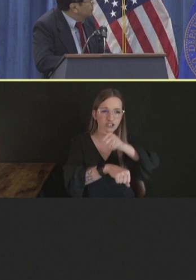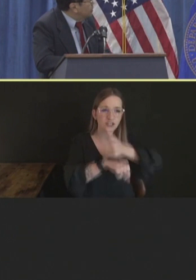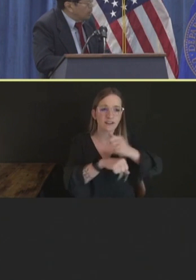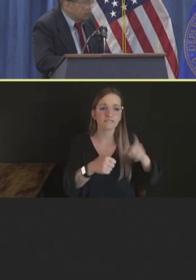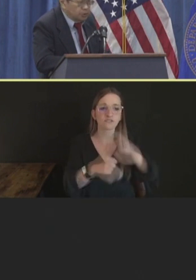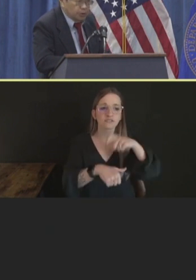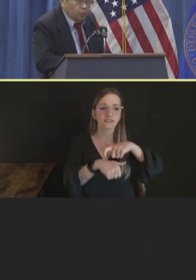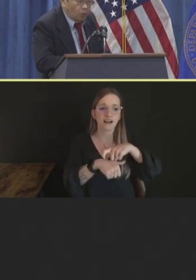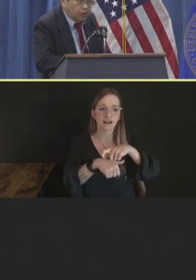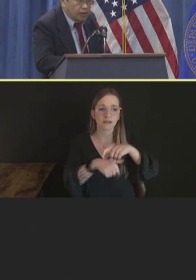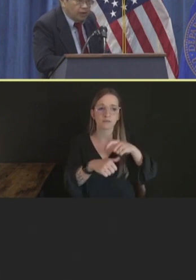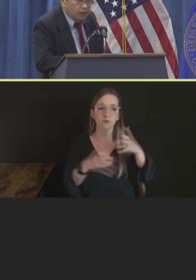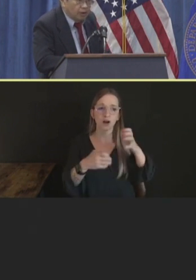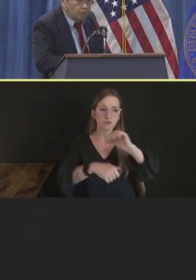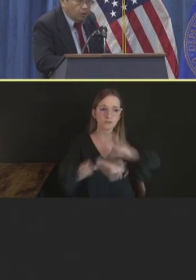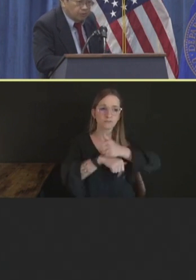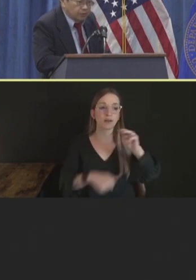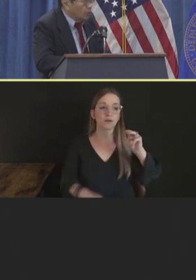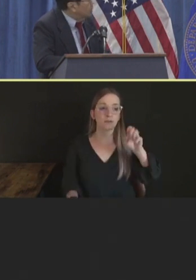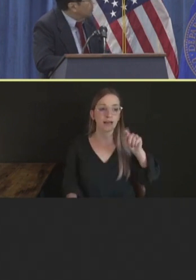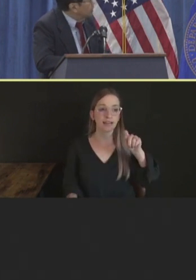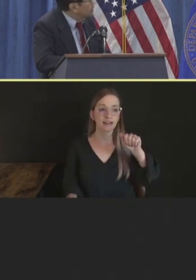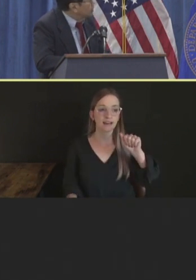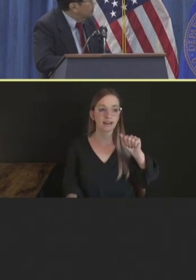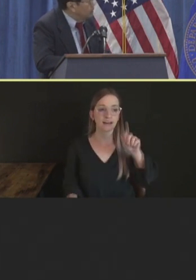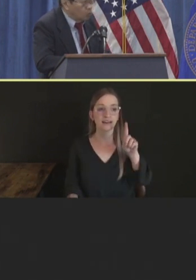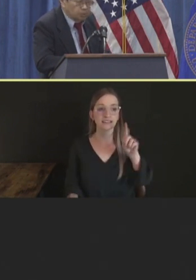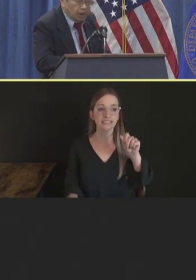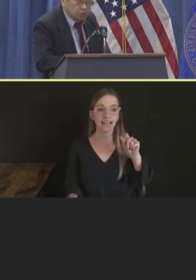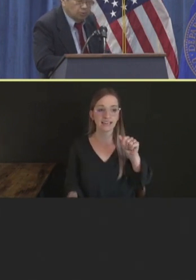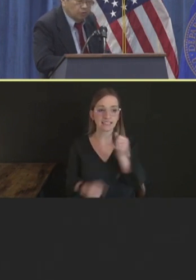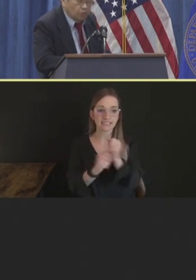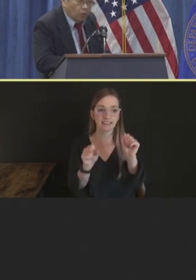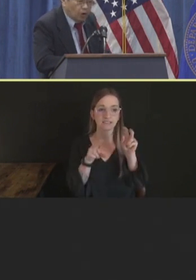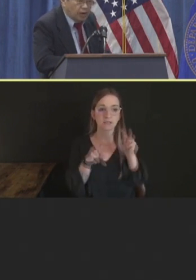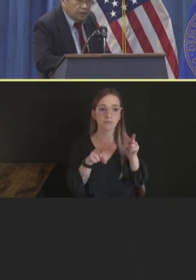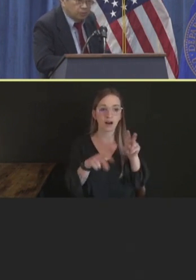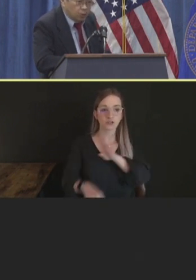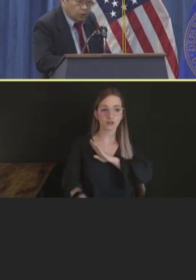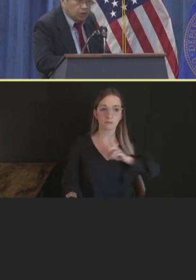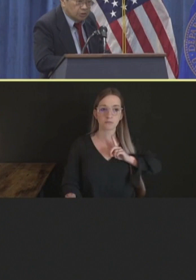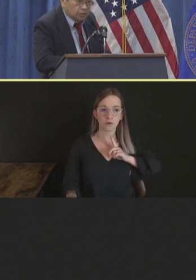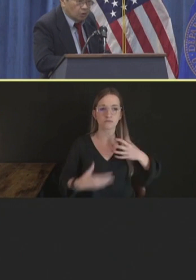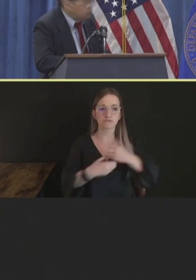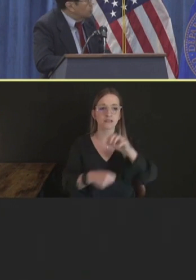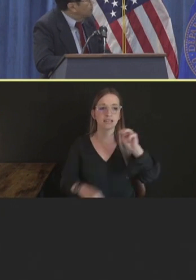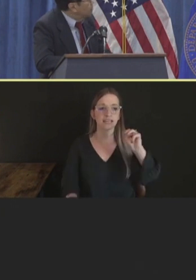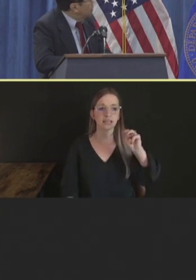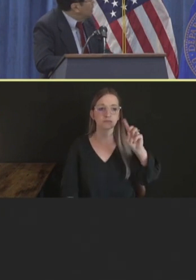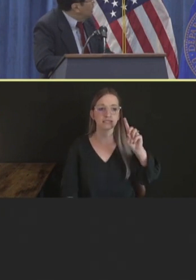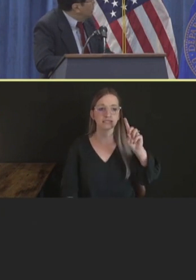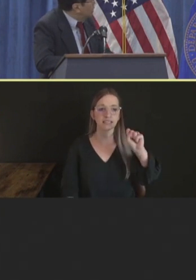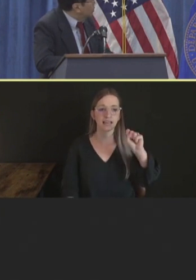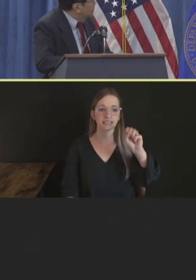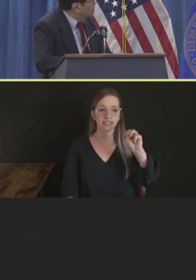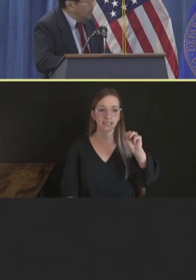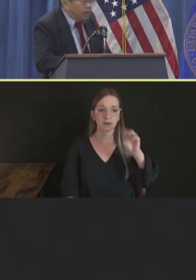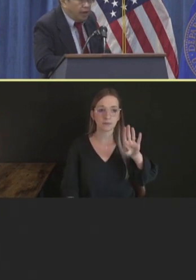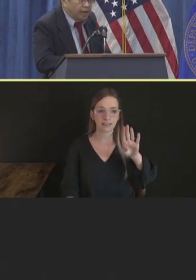safety monitoring board. Most of you know that DSMB are responsible for the pre-clinical safety monitoring.